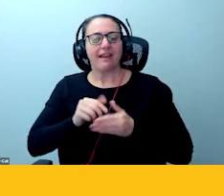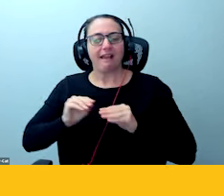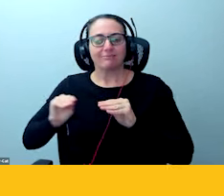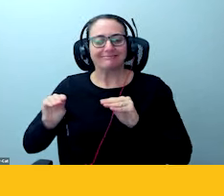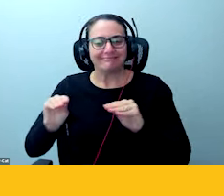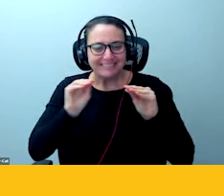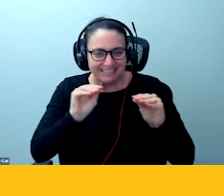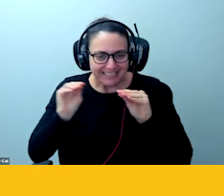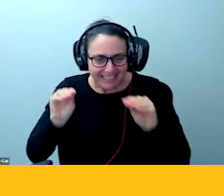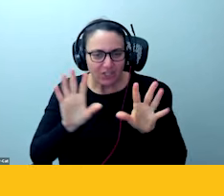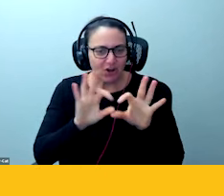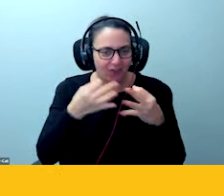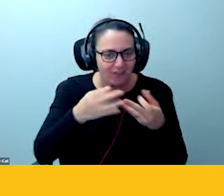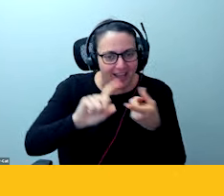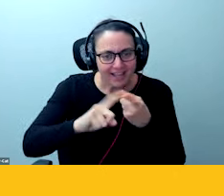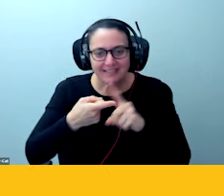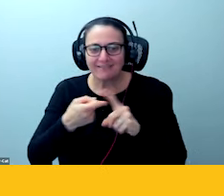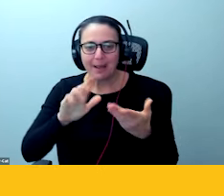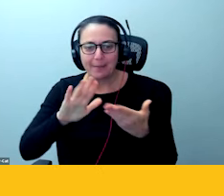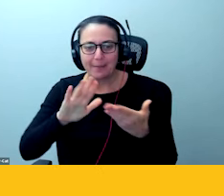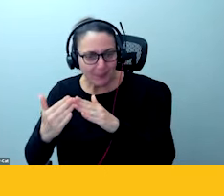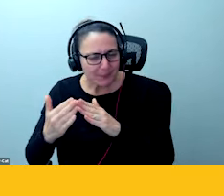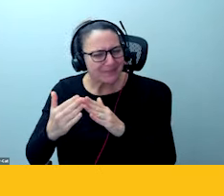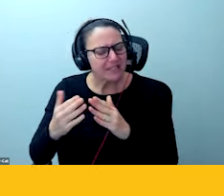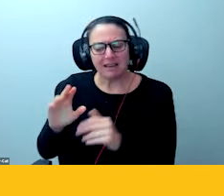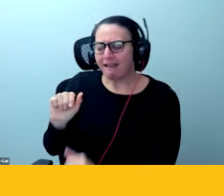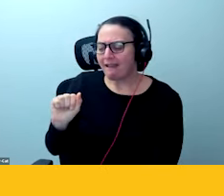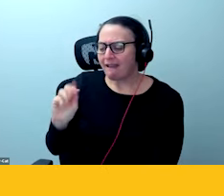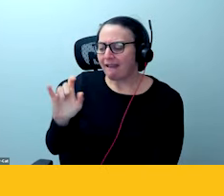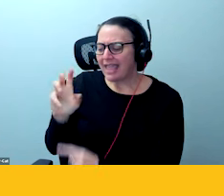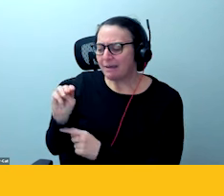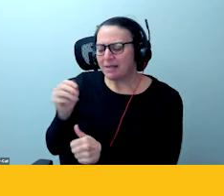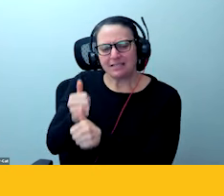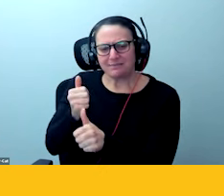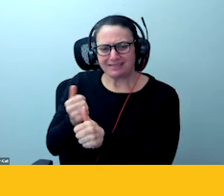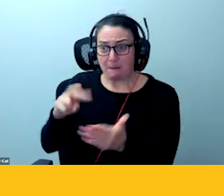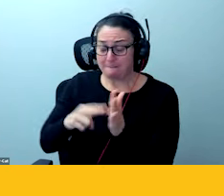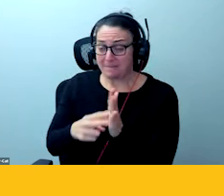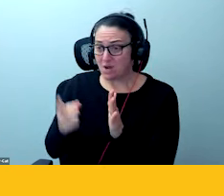family, and community. So I don't want to use ableism as a binary term, but it really does come in kind